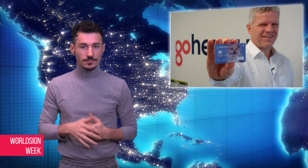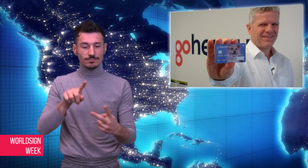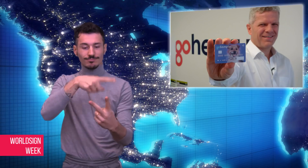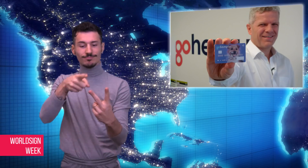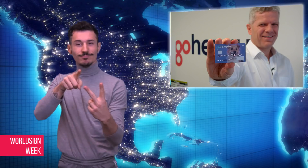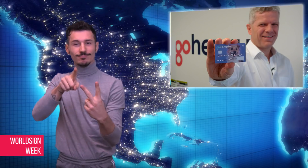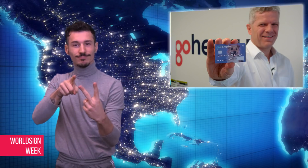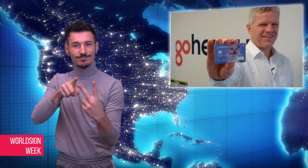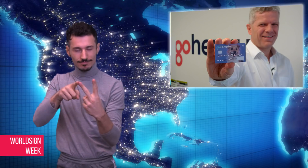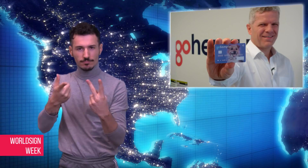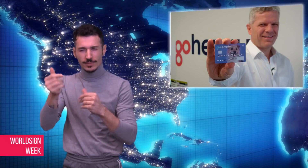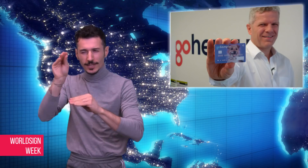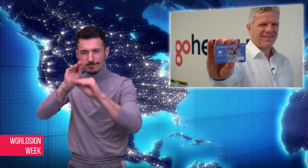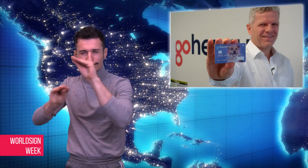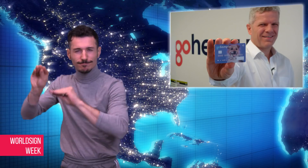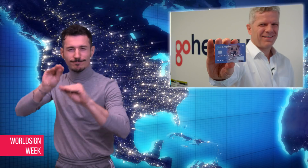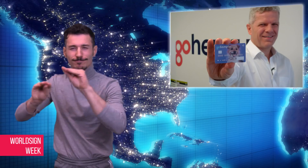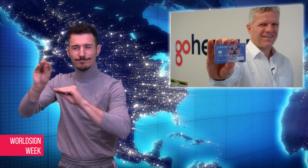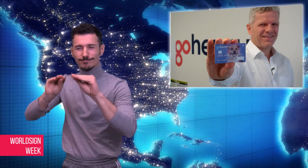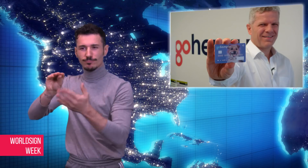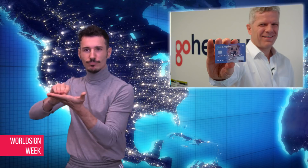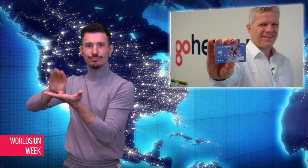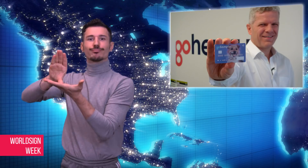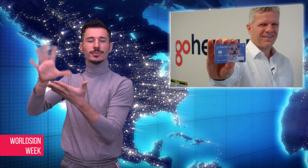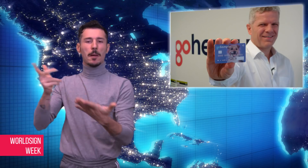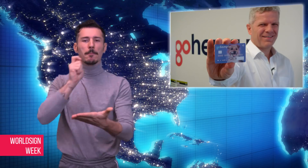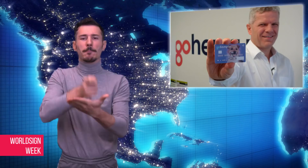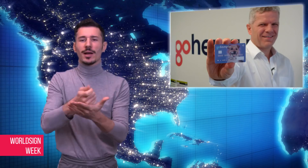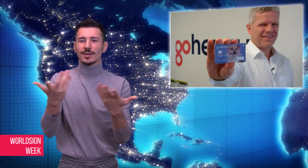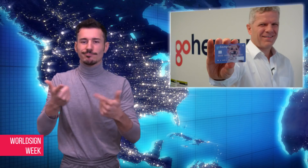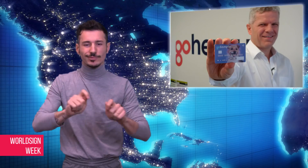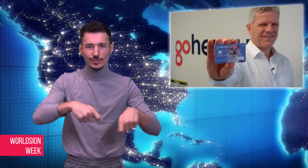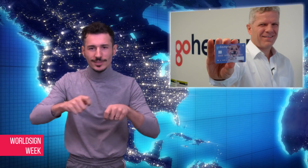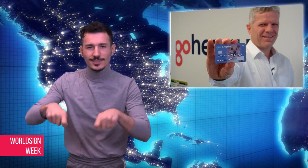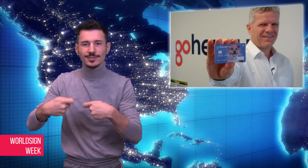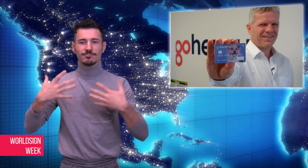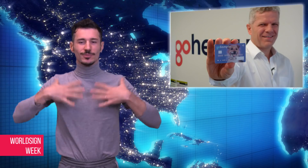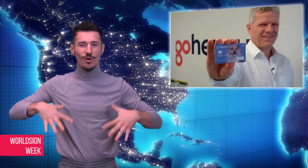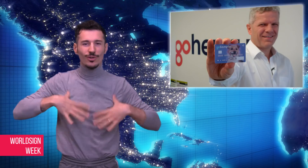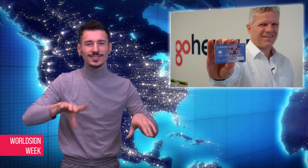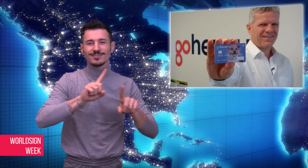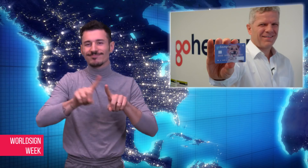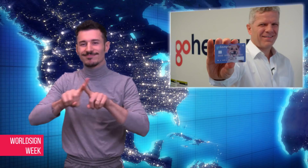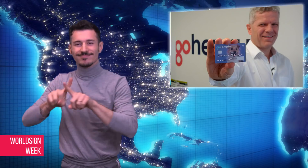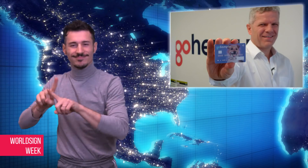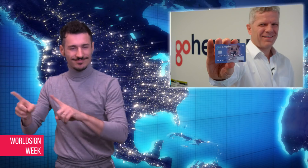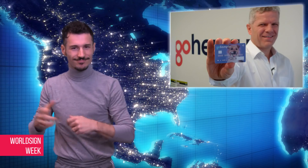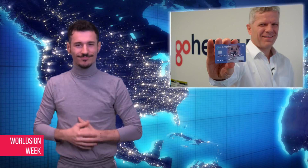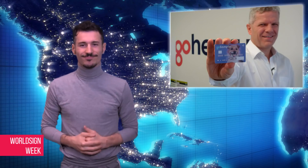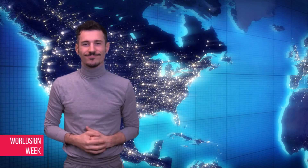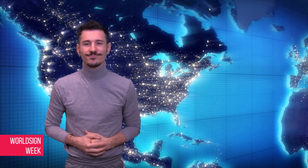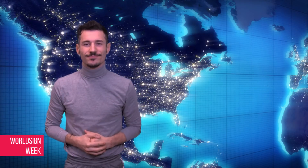saved money to buy shoes and clothing.